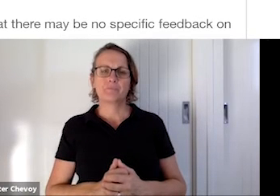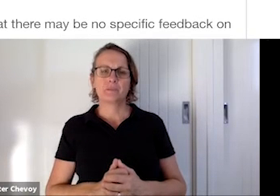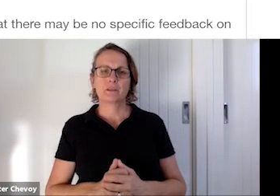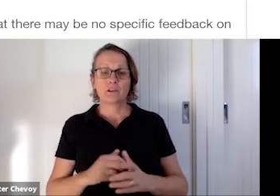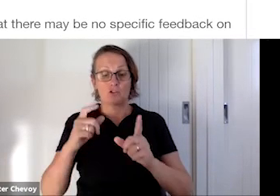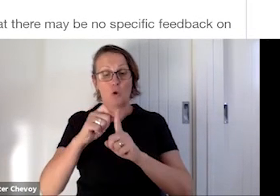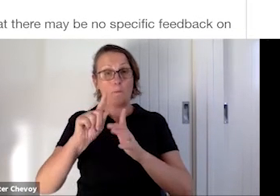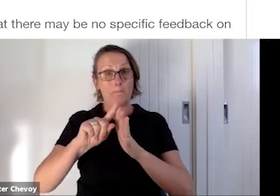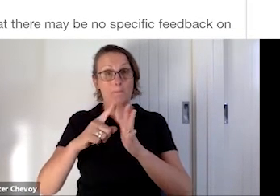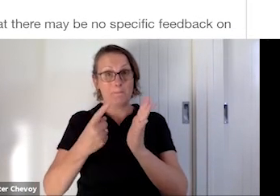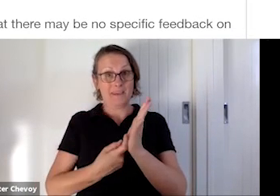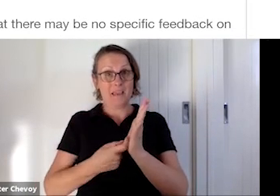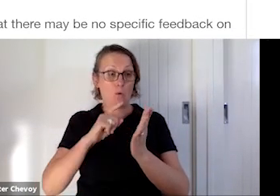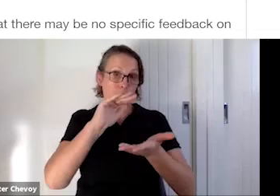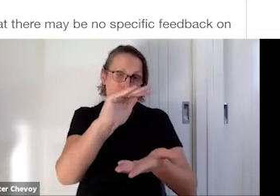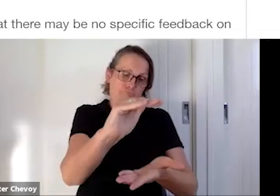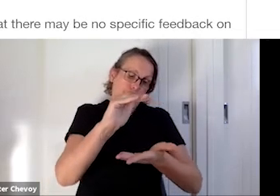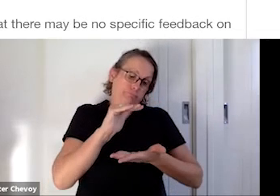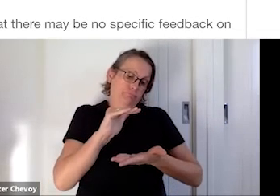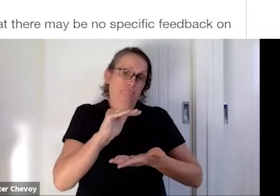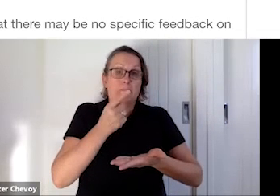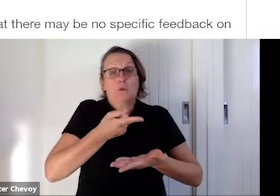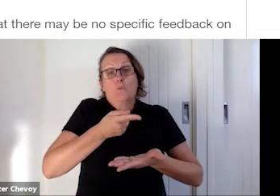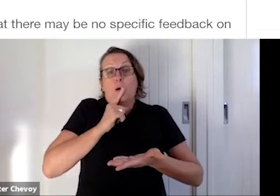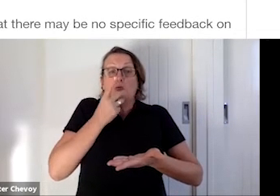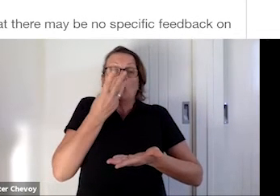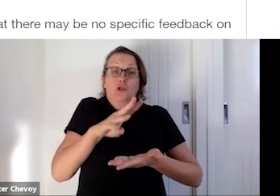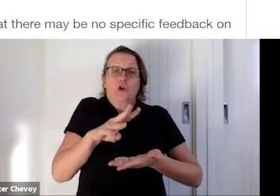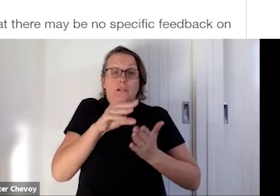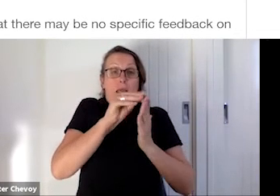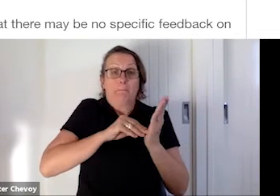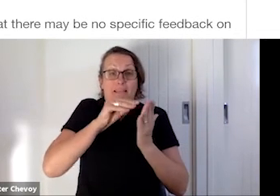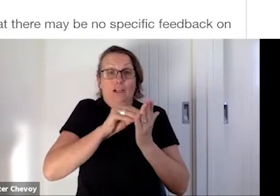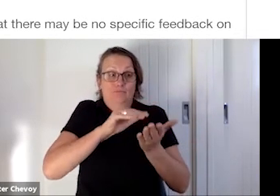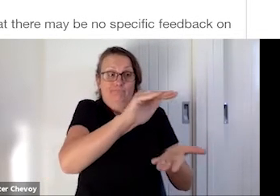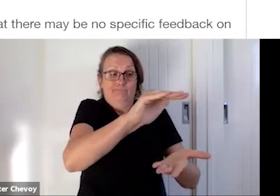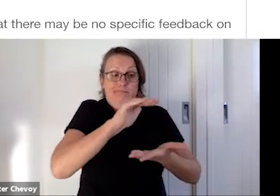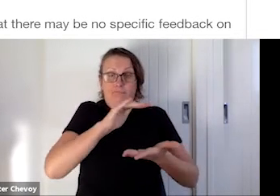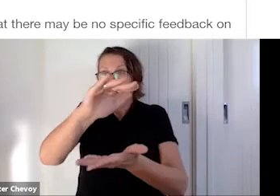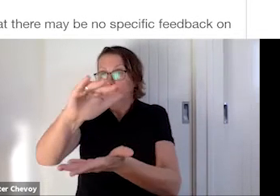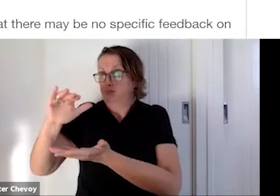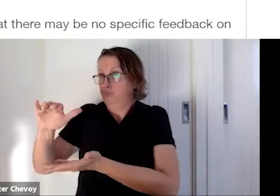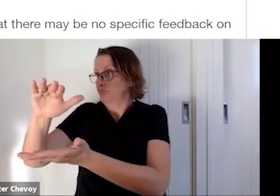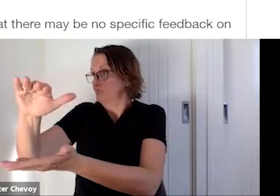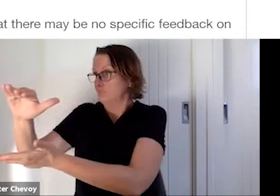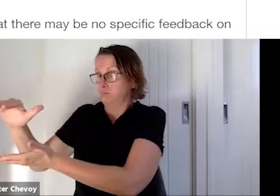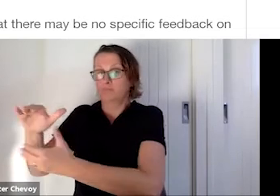applications. It can be up to 130. Some rounds are like that, very big. It can be as few as about 40.